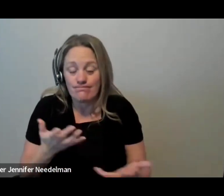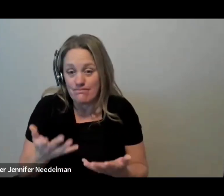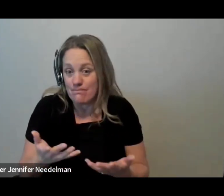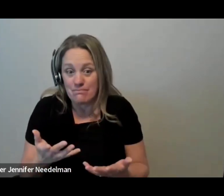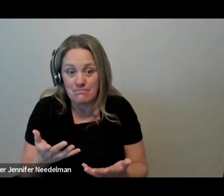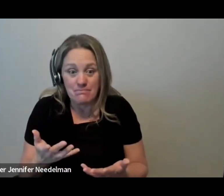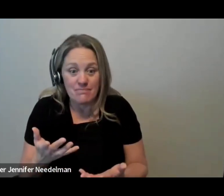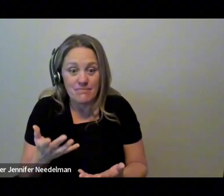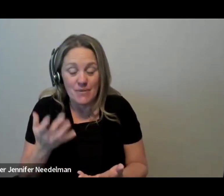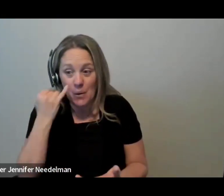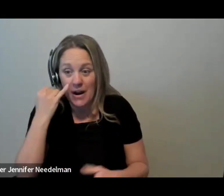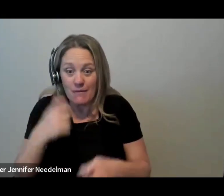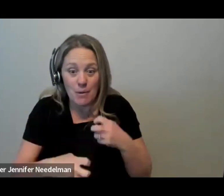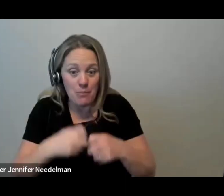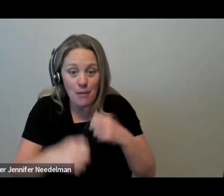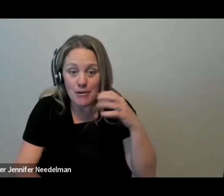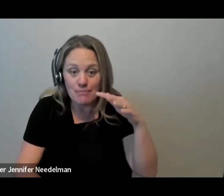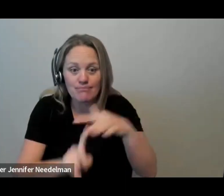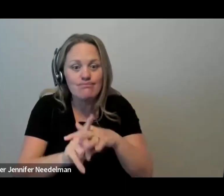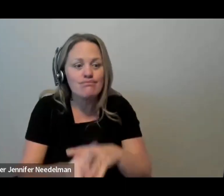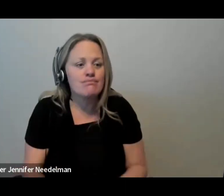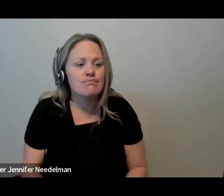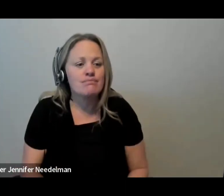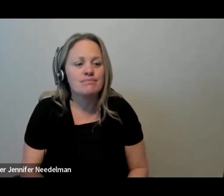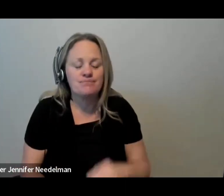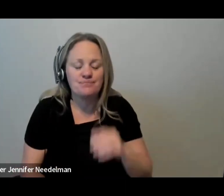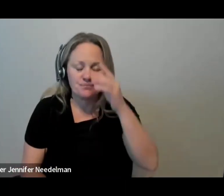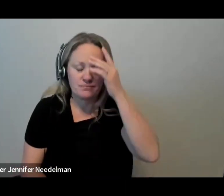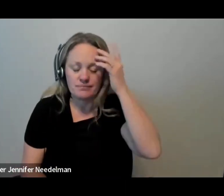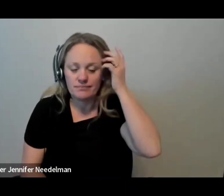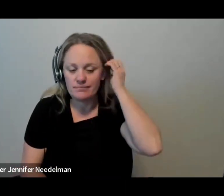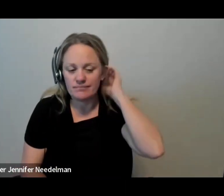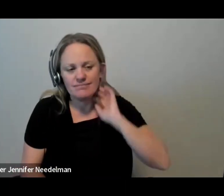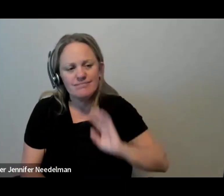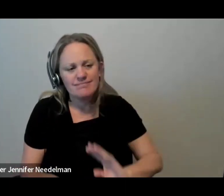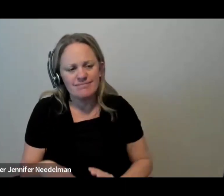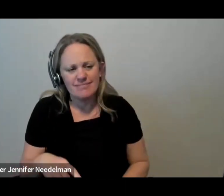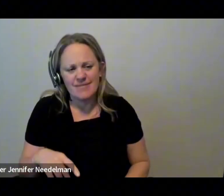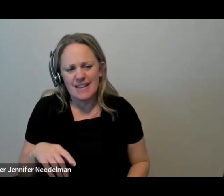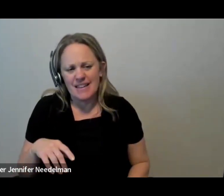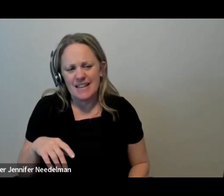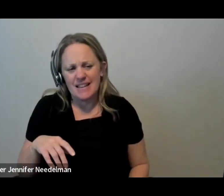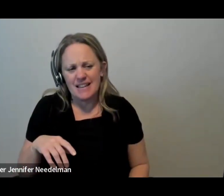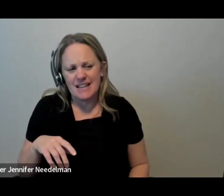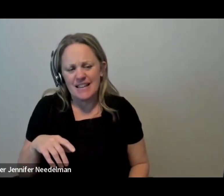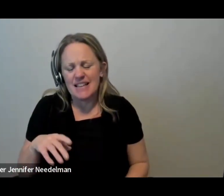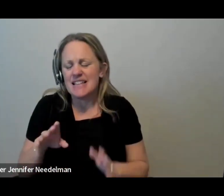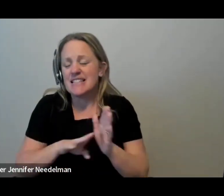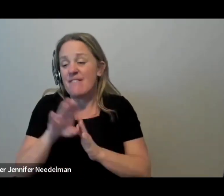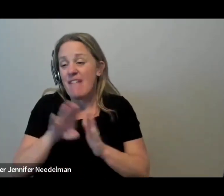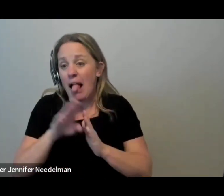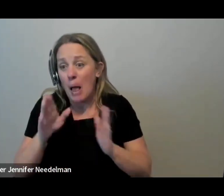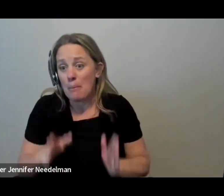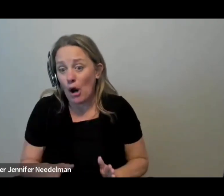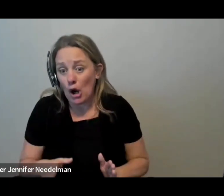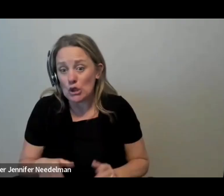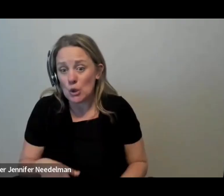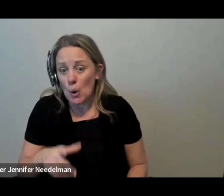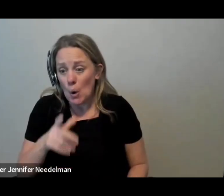because I, oh my goodness, think, talk about it being hard developers who are coming to me for advice,